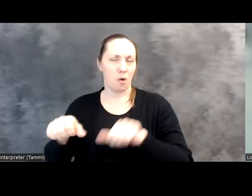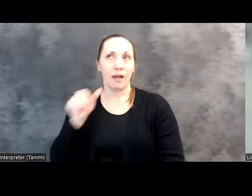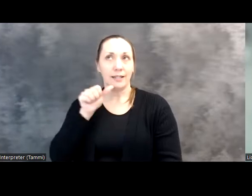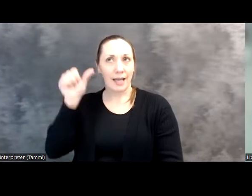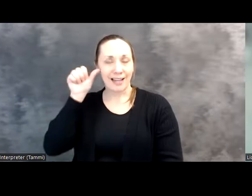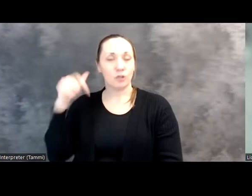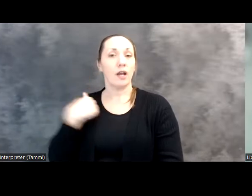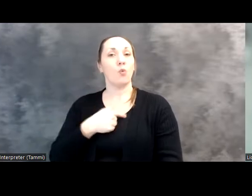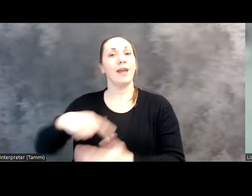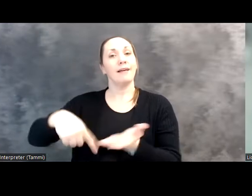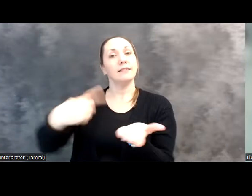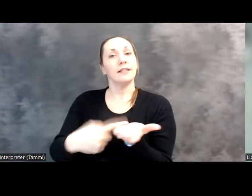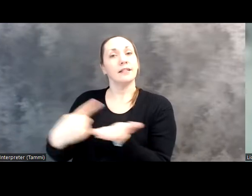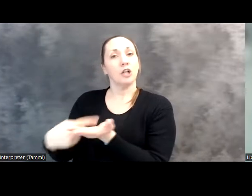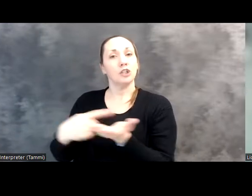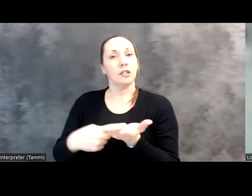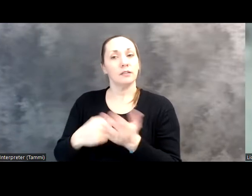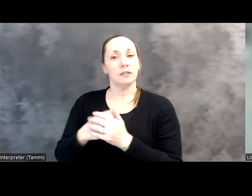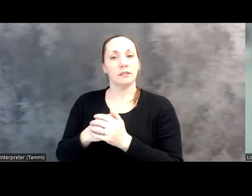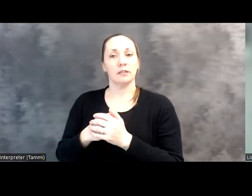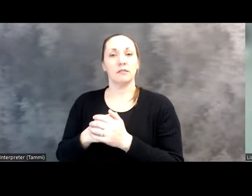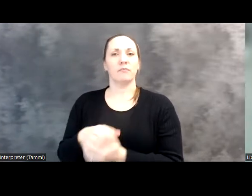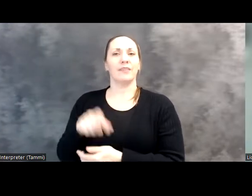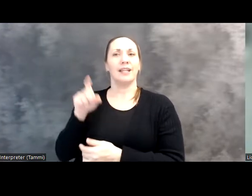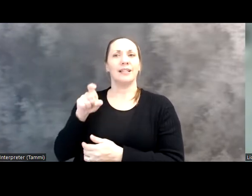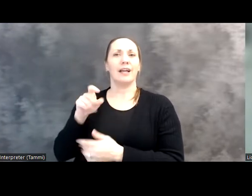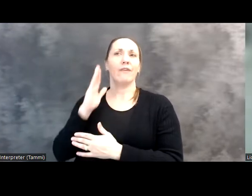is safe and it is